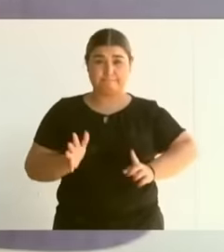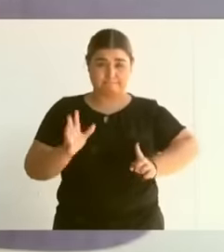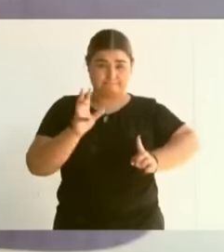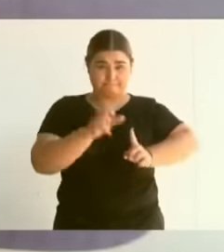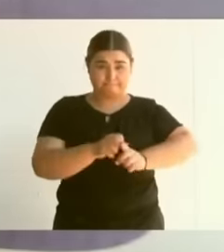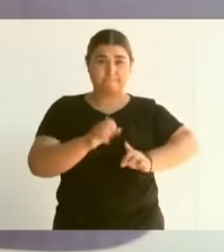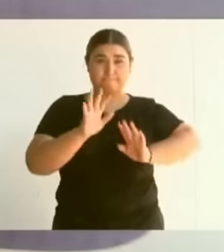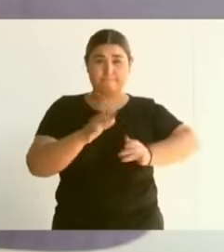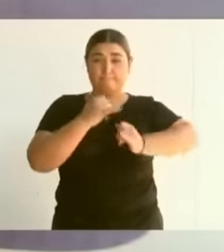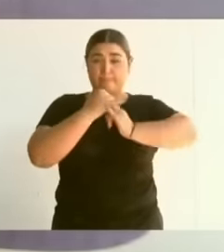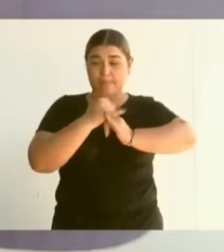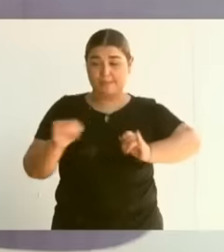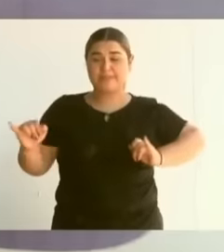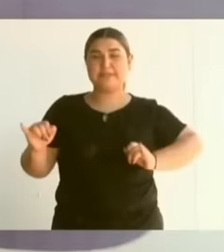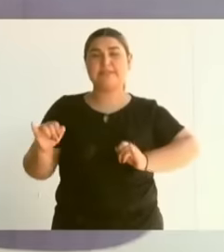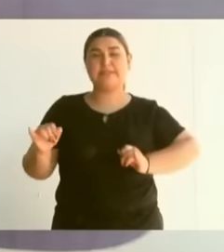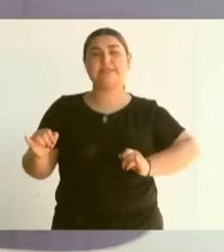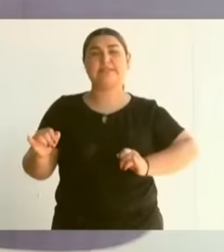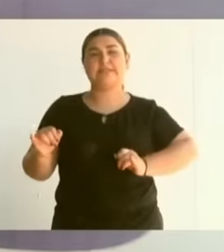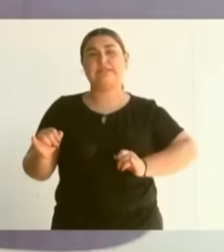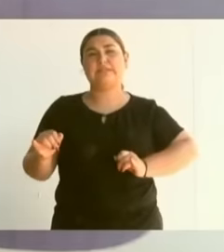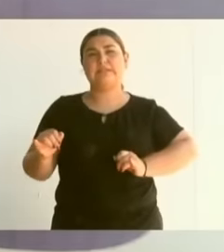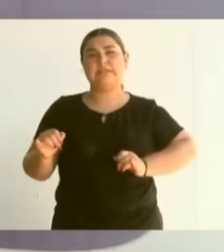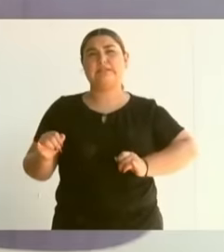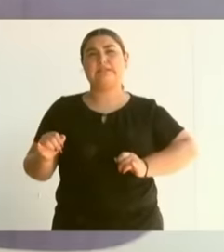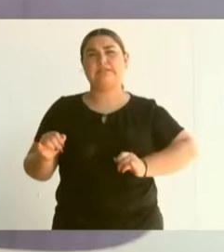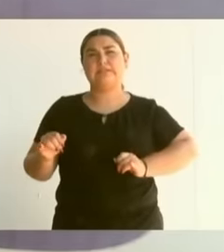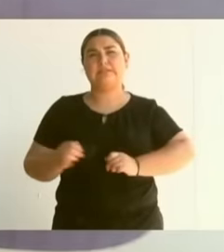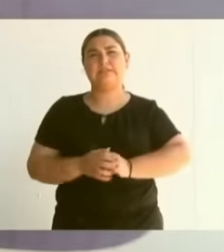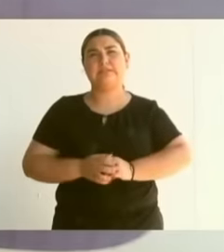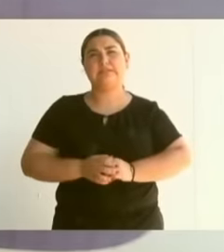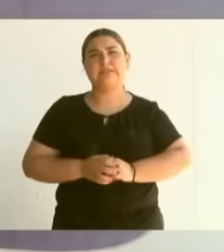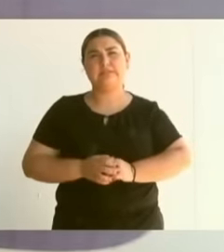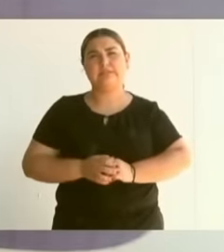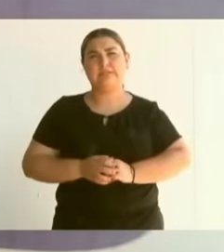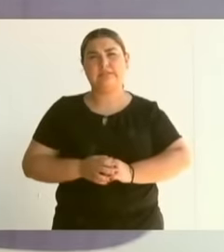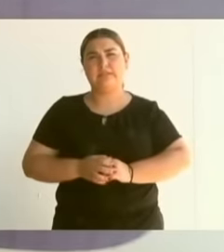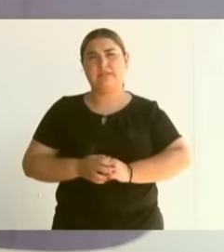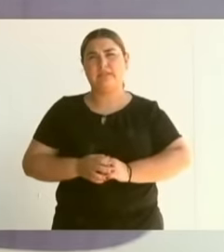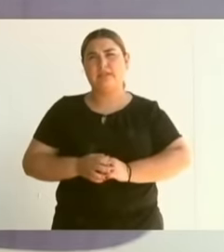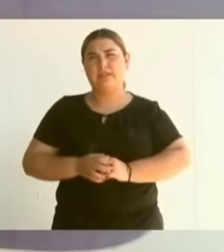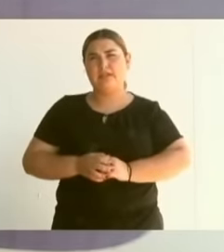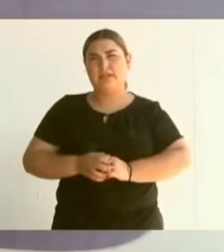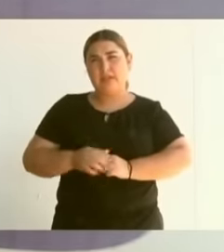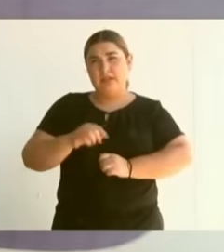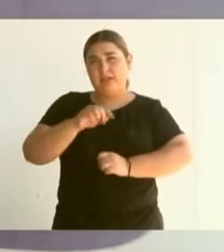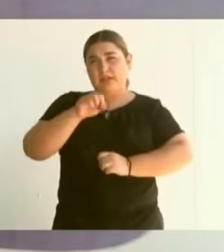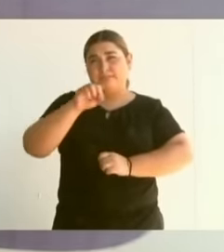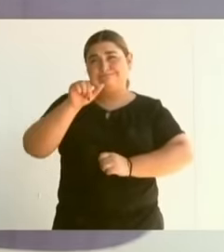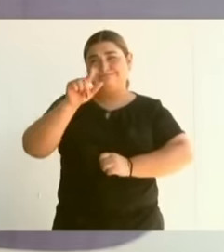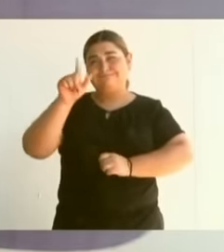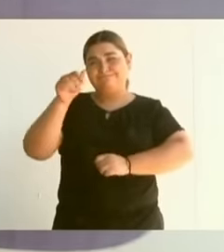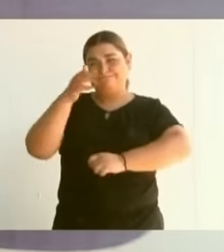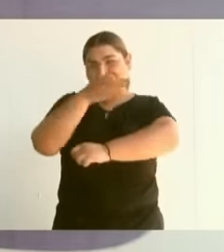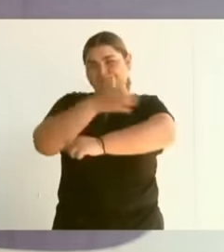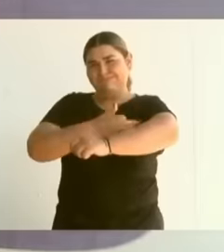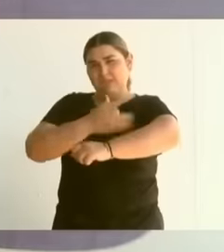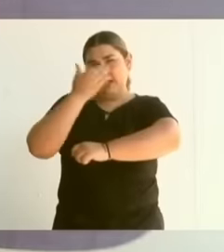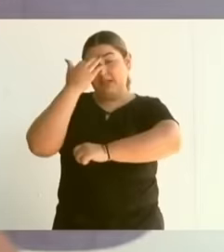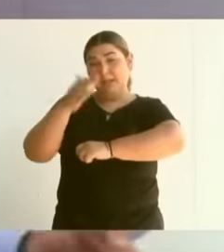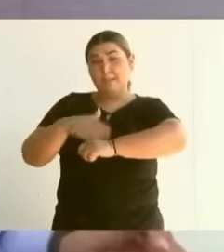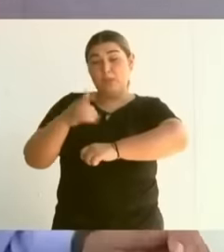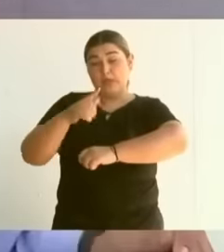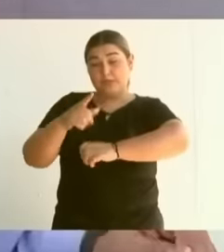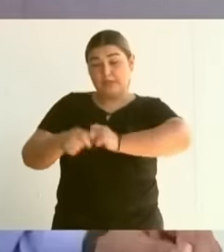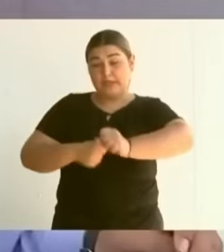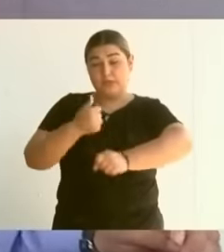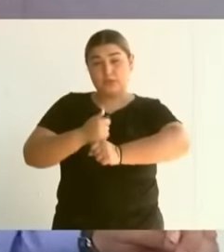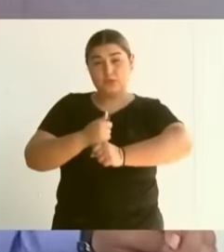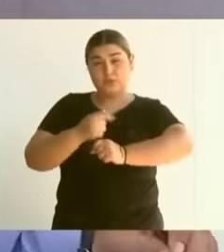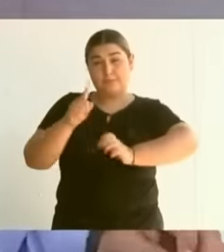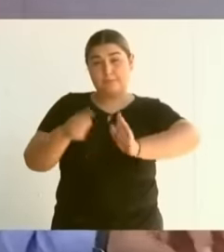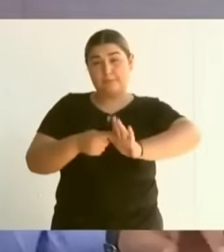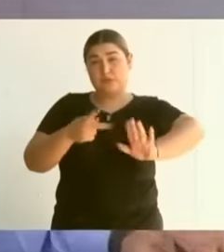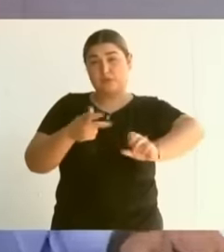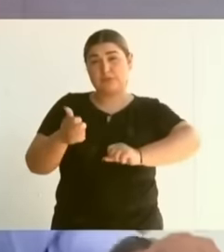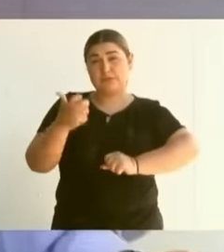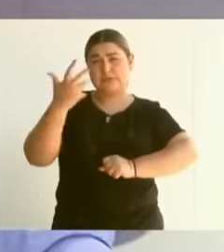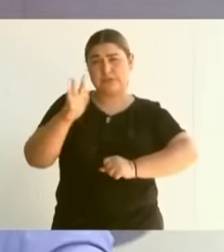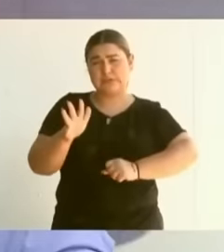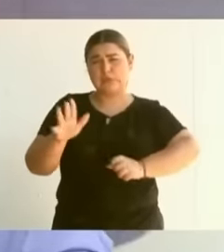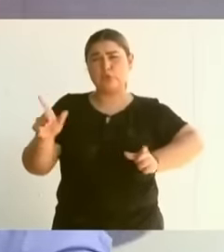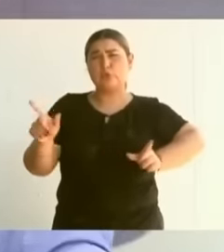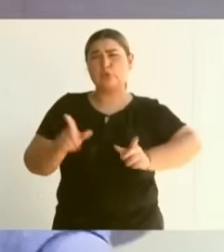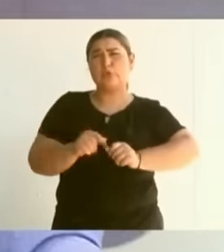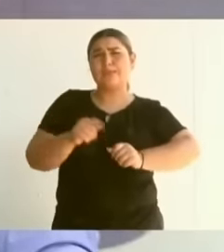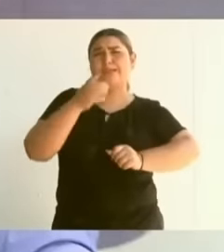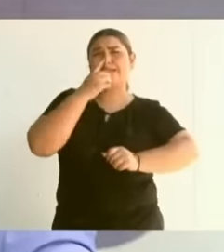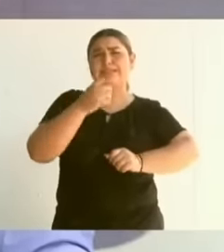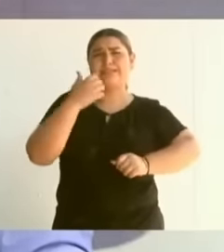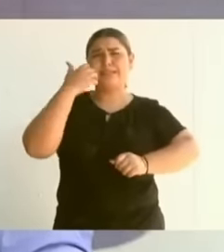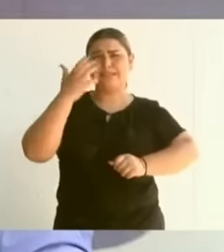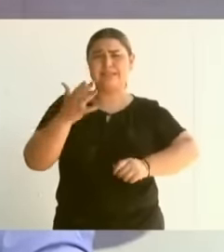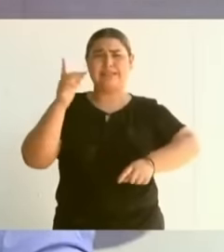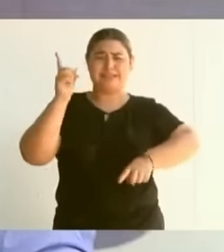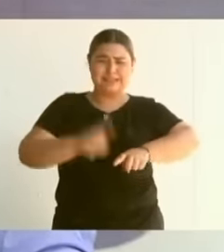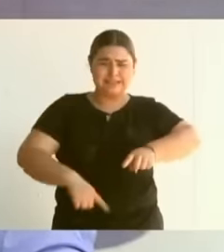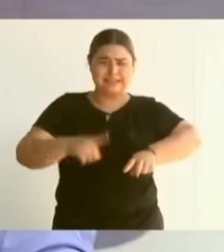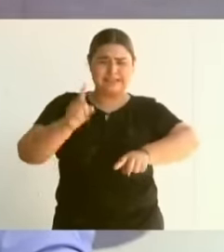later because in 1810 the abolition of slavery was only proclaimed but